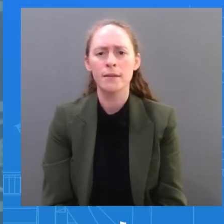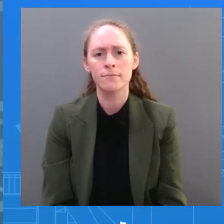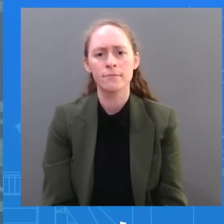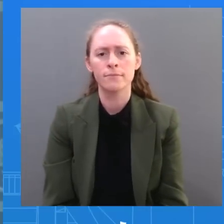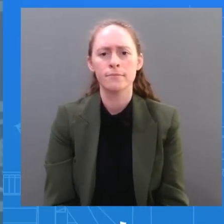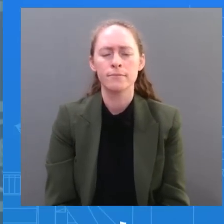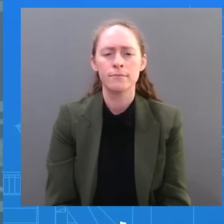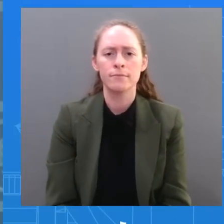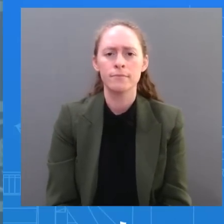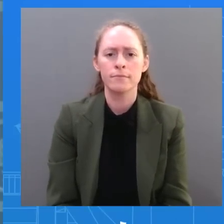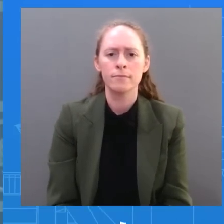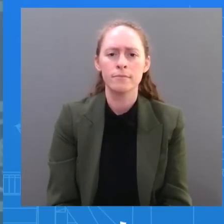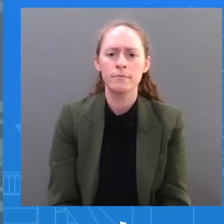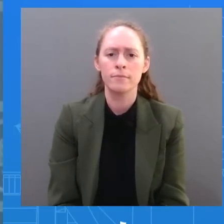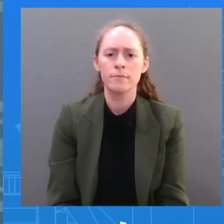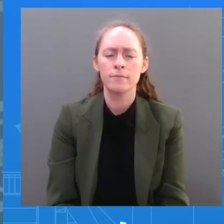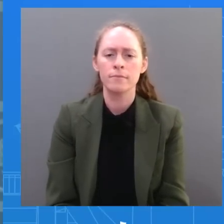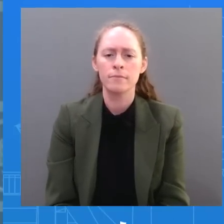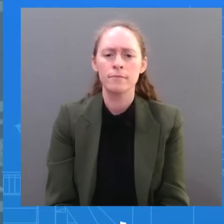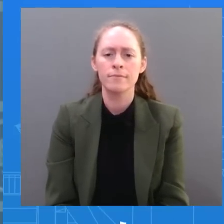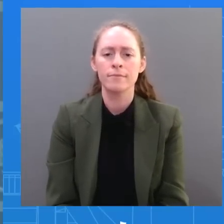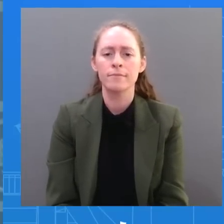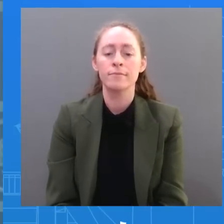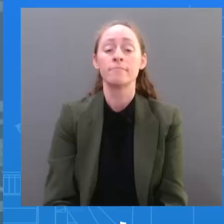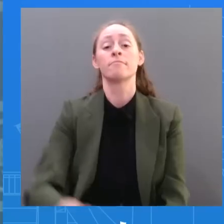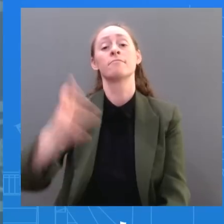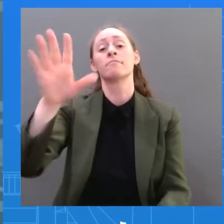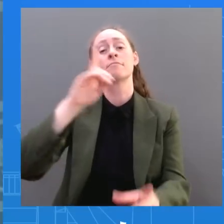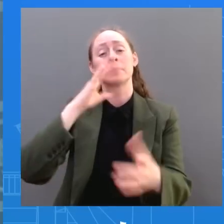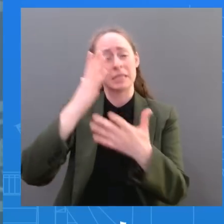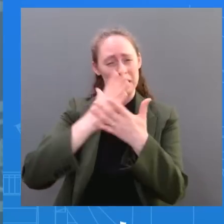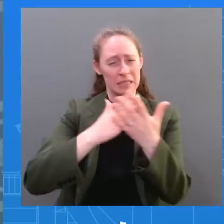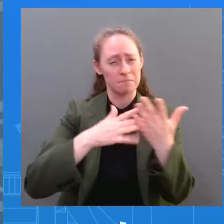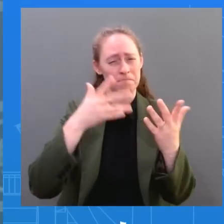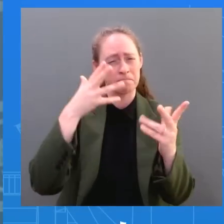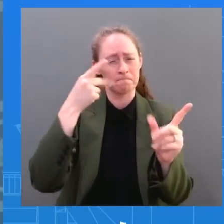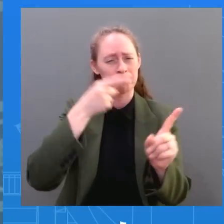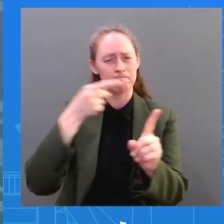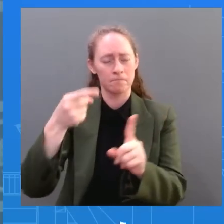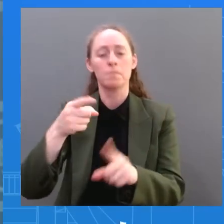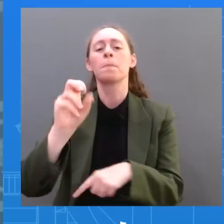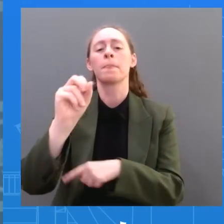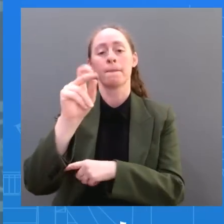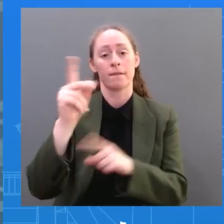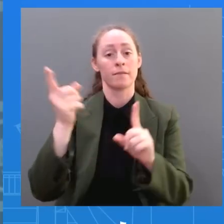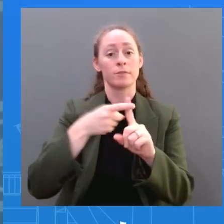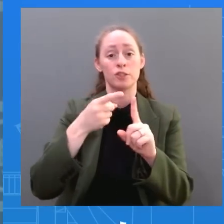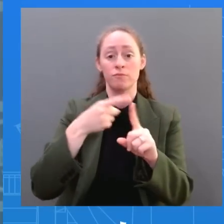in particular, let's start with gun violence: The President showed urgency.